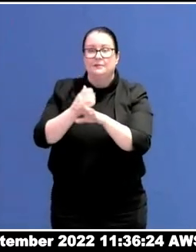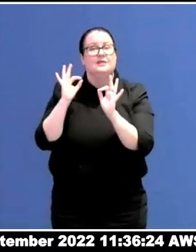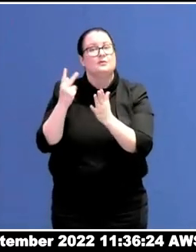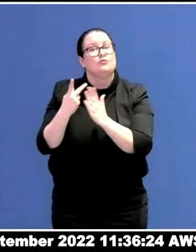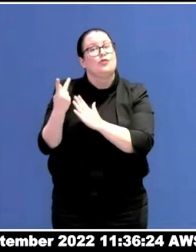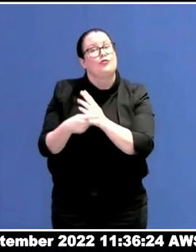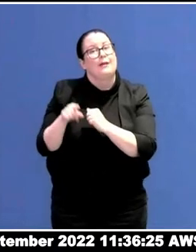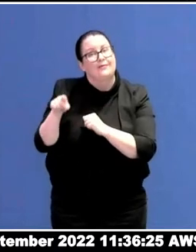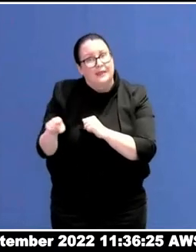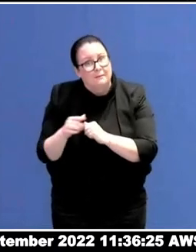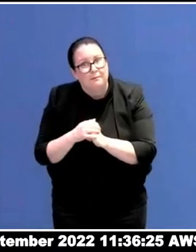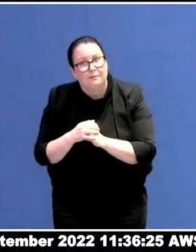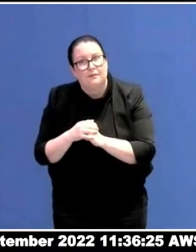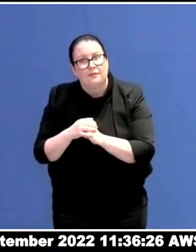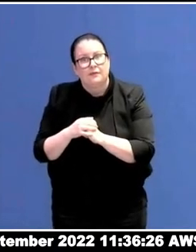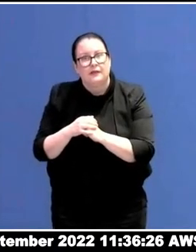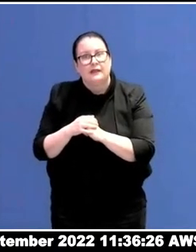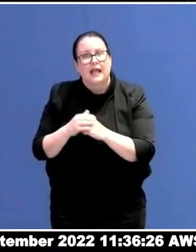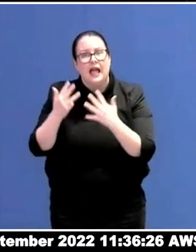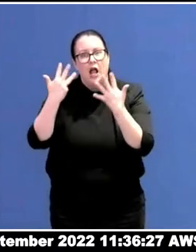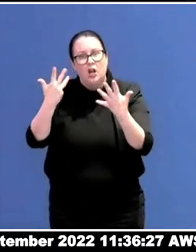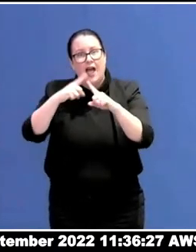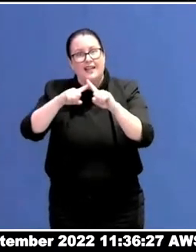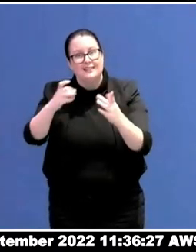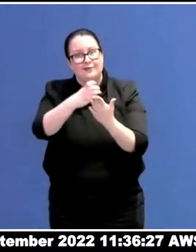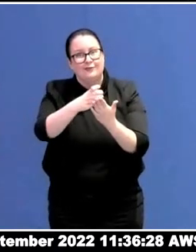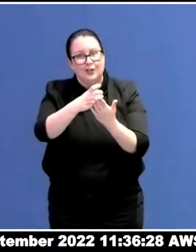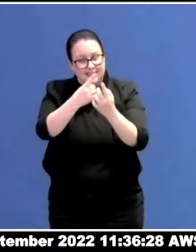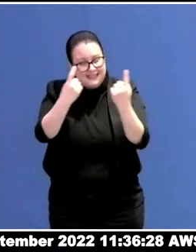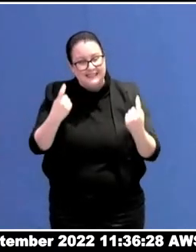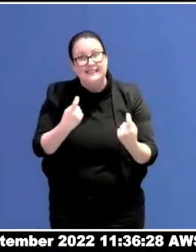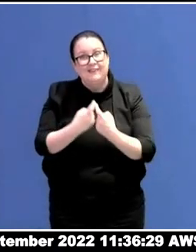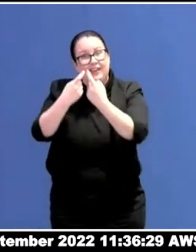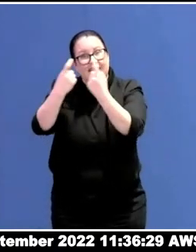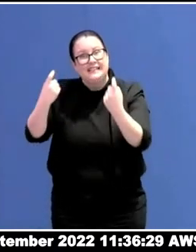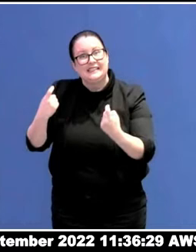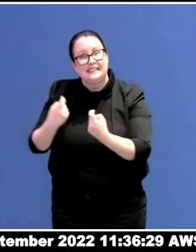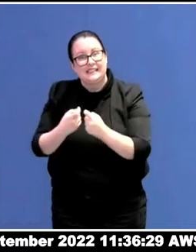In that program, nine different certificates we got within a two-week period.